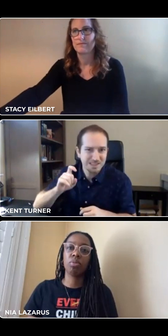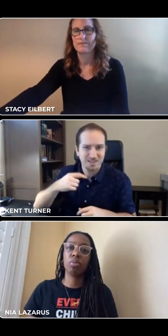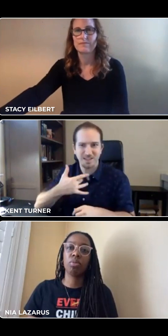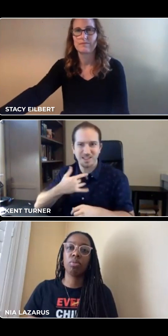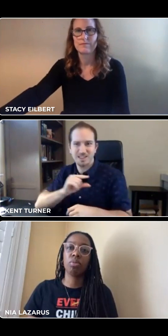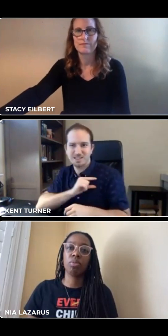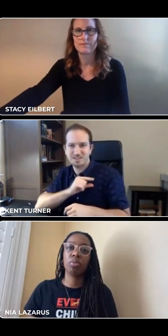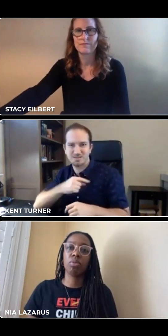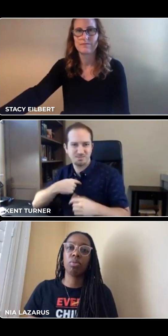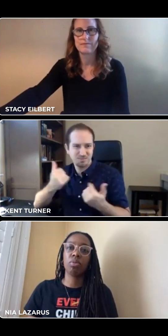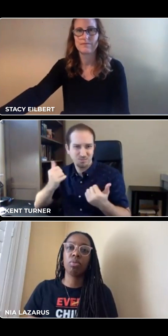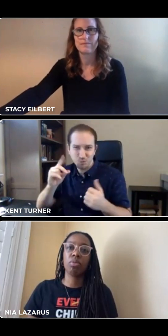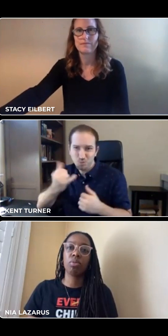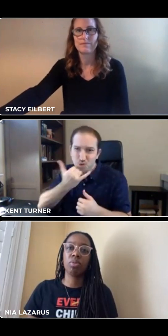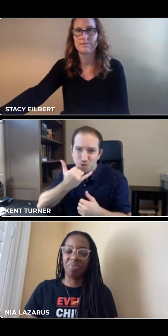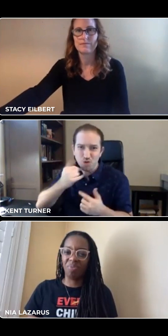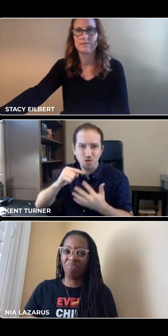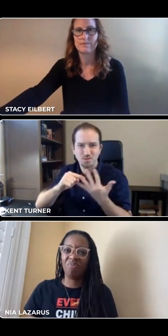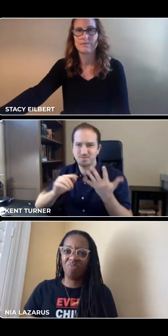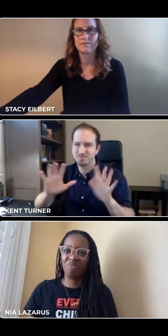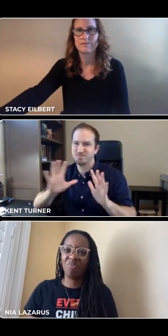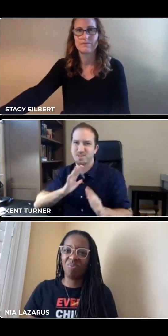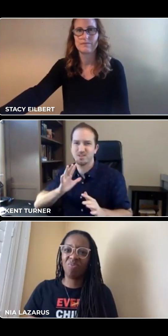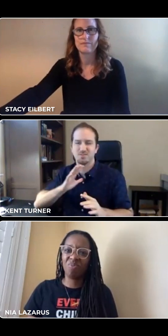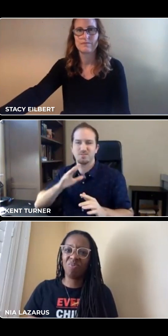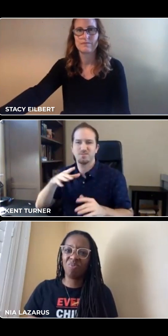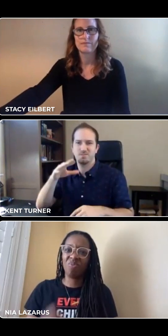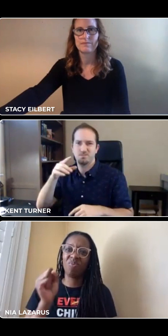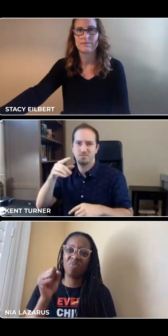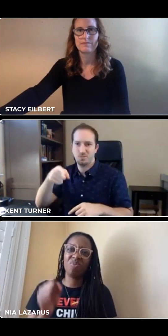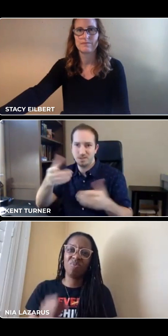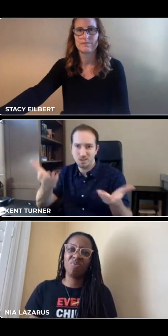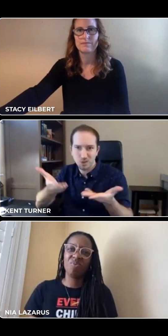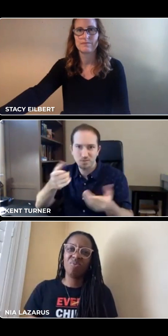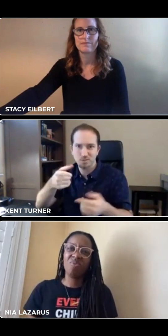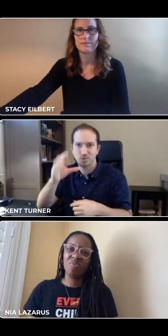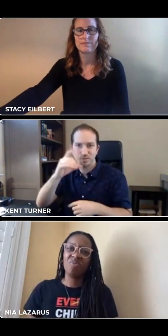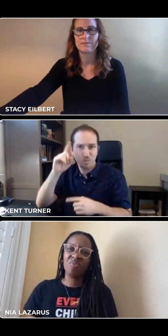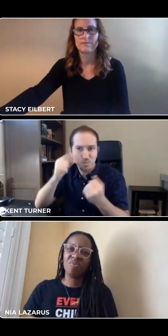thinking about yourself. And if you feel stuck, or you feel like you've made a mistake along